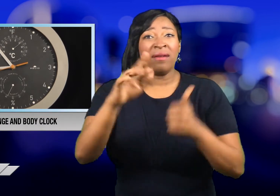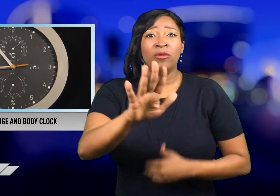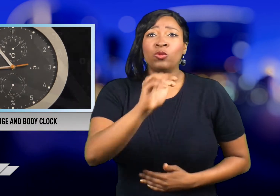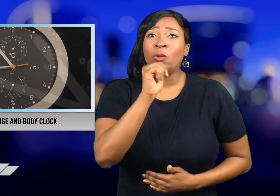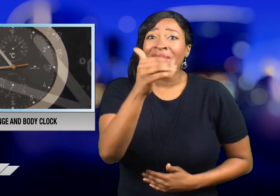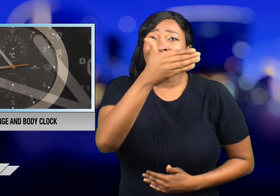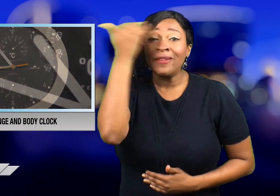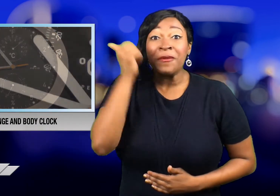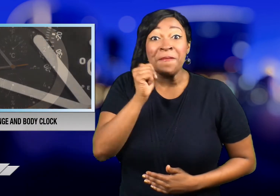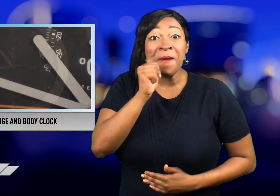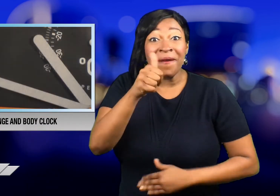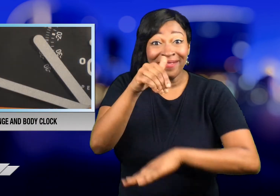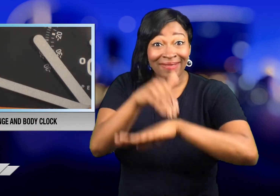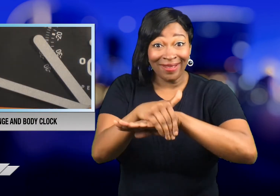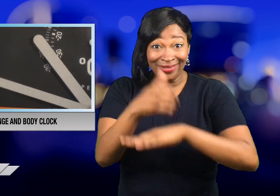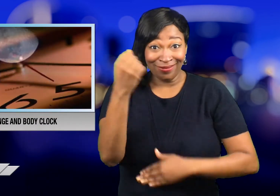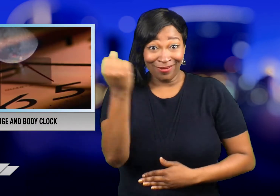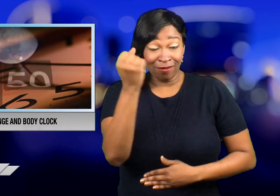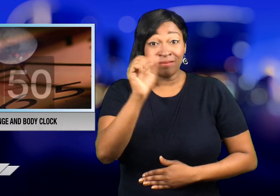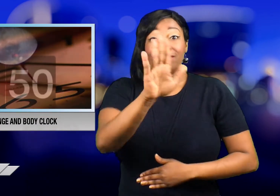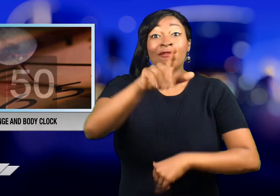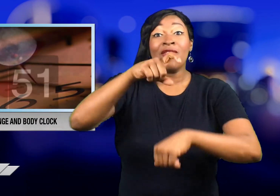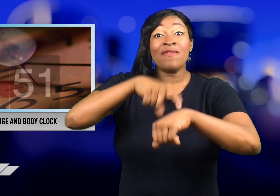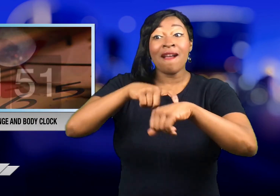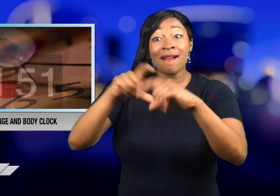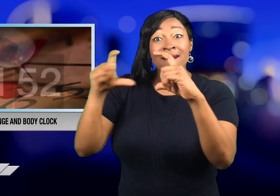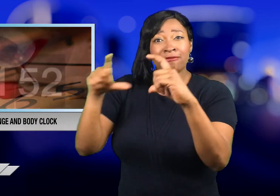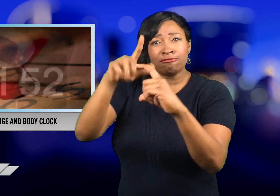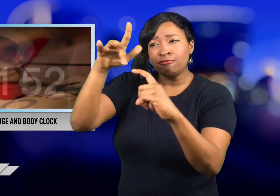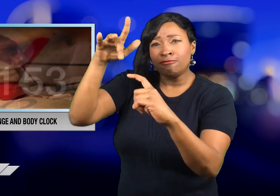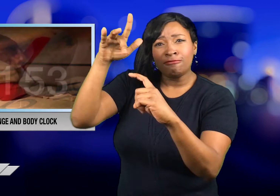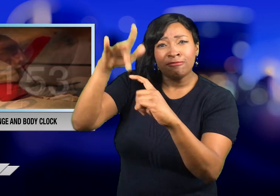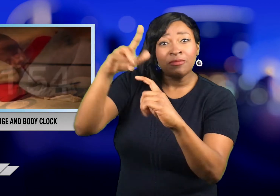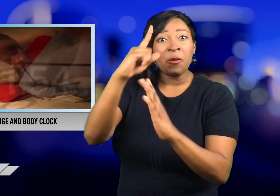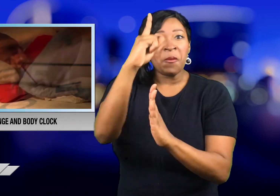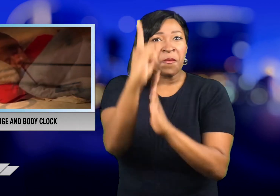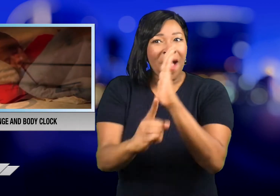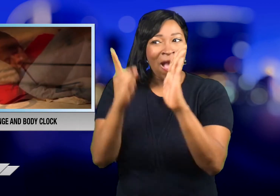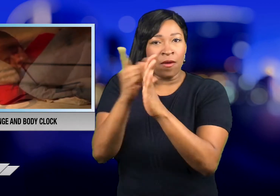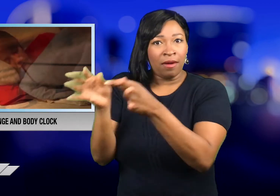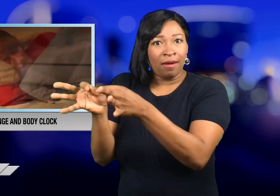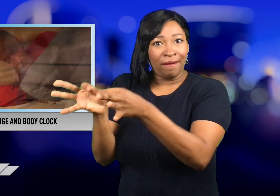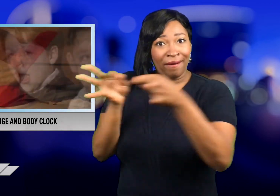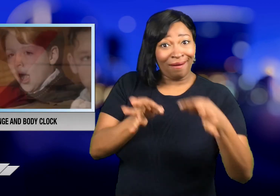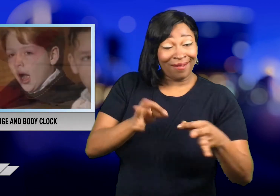to set your clock back one hour Saturday night.